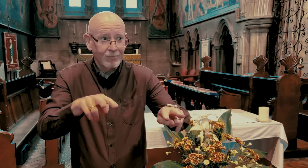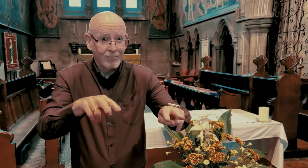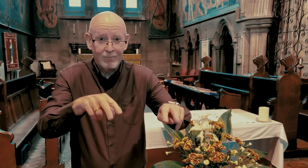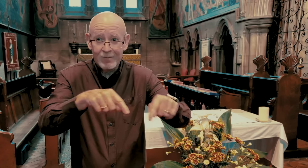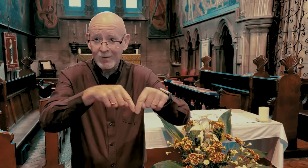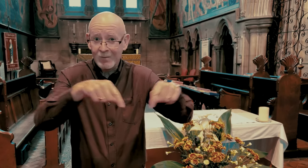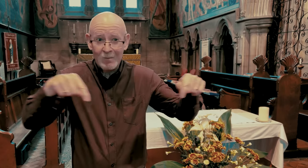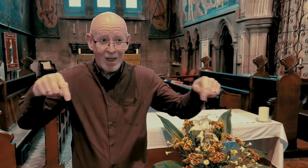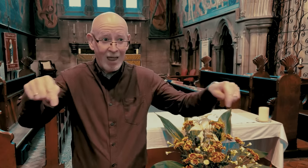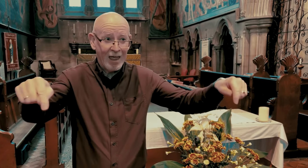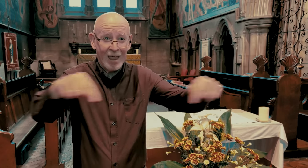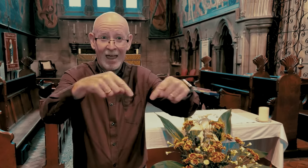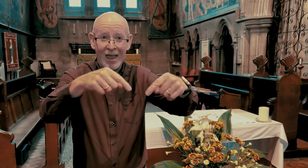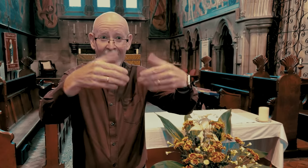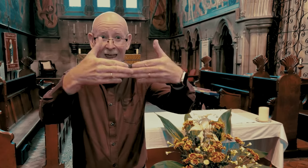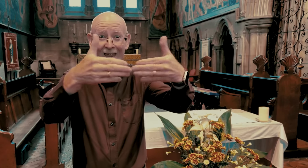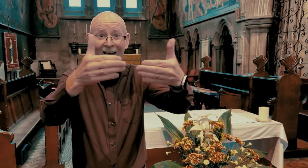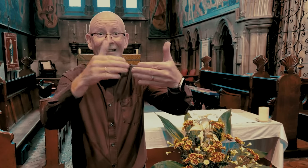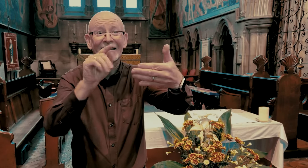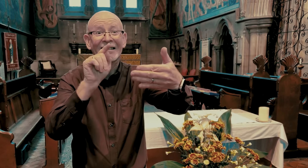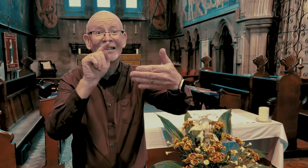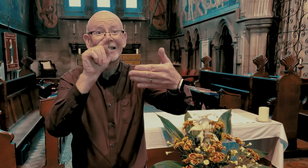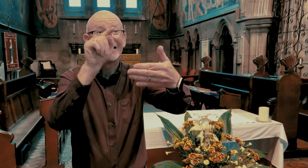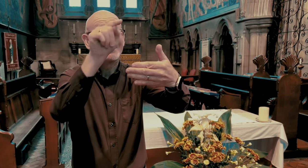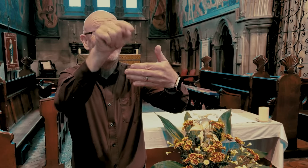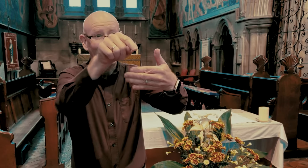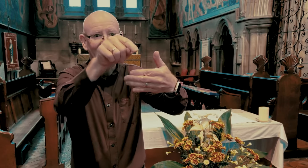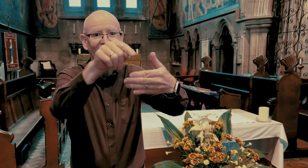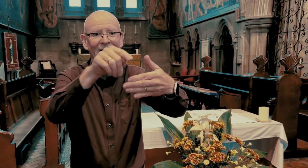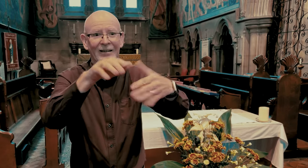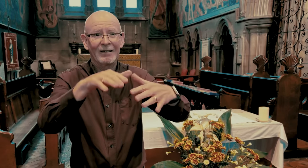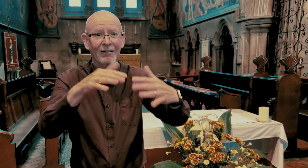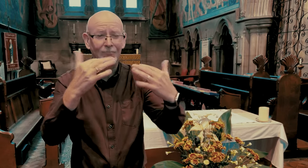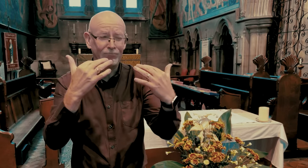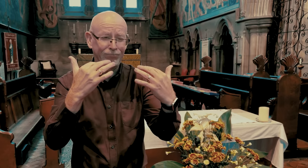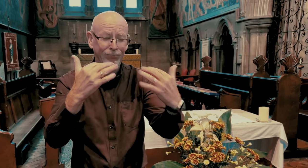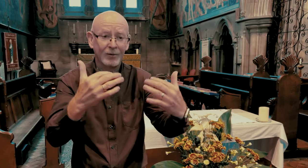He read it, facing the square before the Water Gate